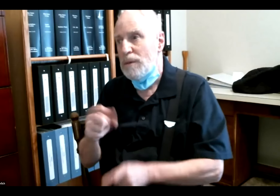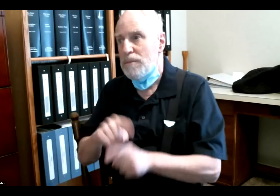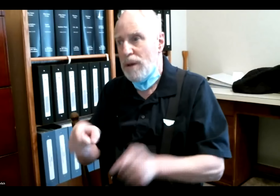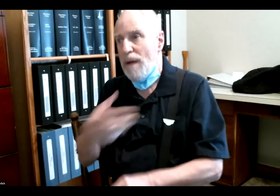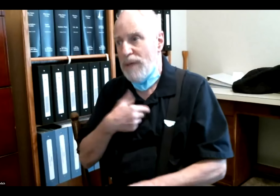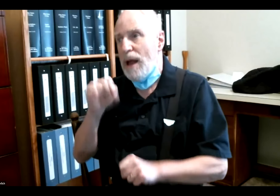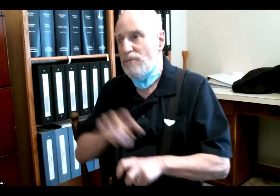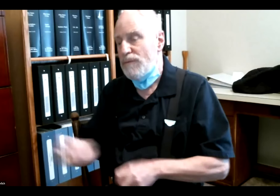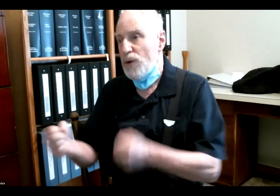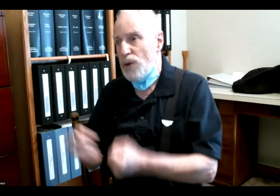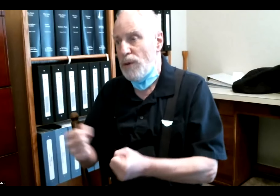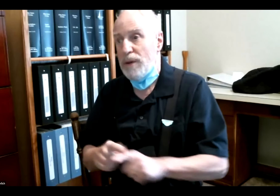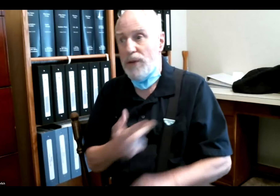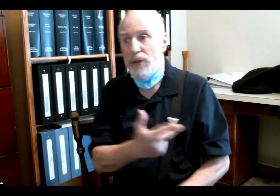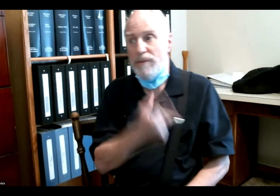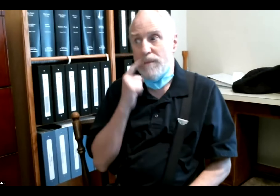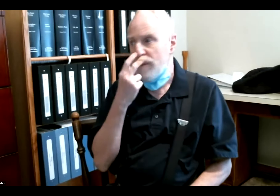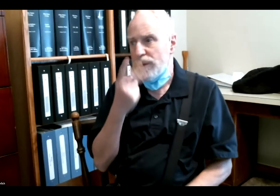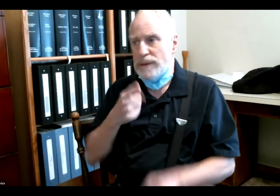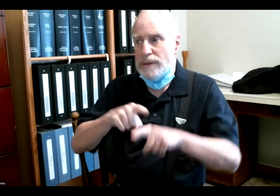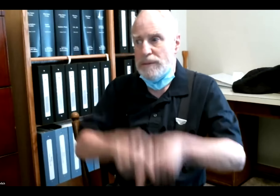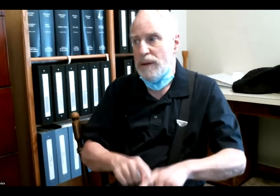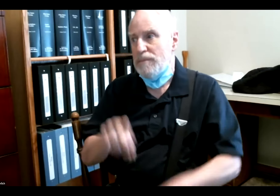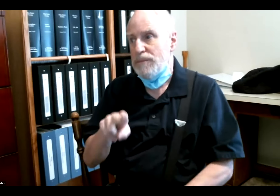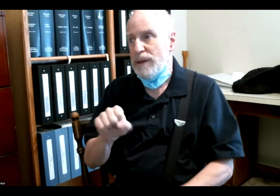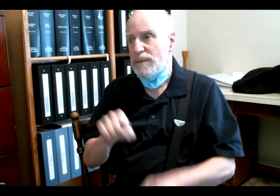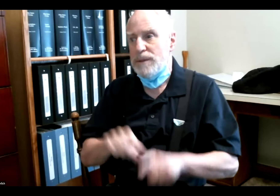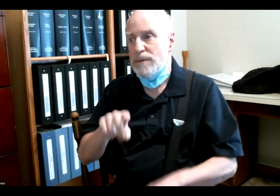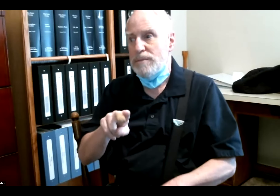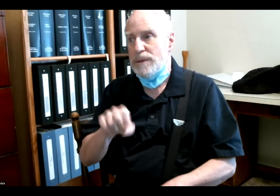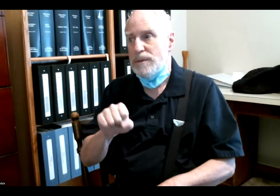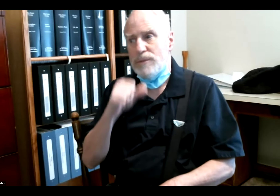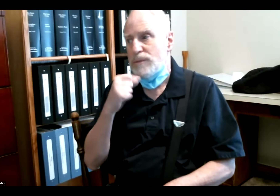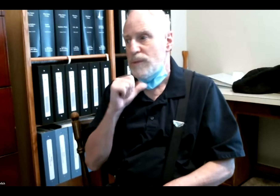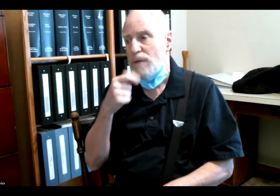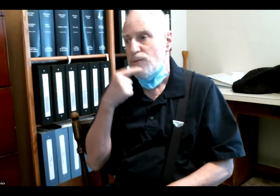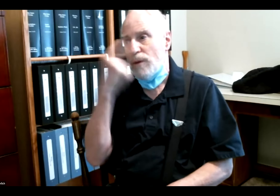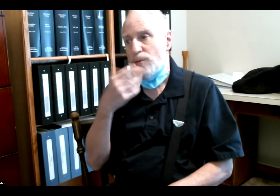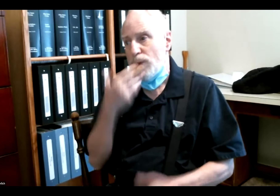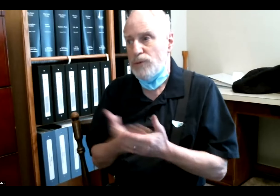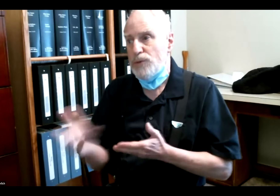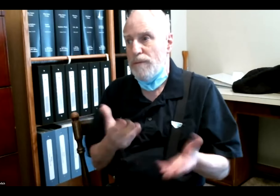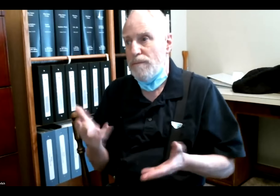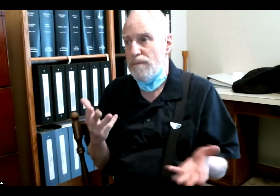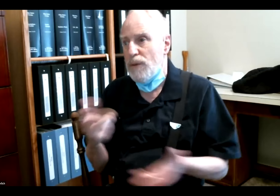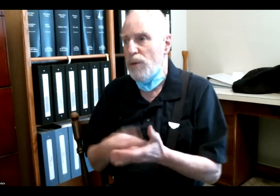coming just now and again, but these three Deaf/blind do rely on someone else to transport